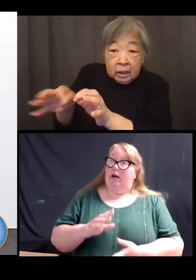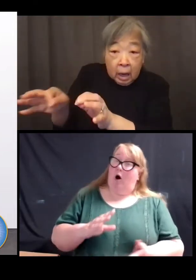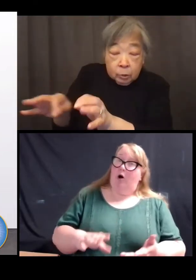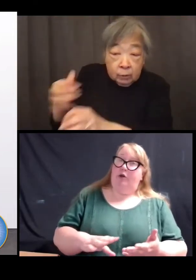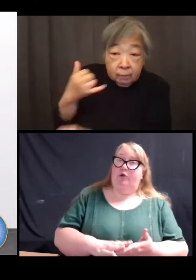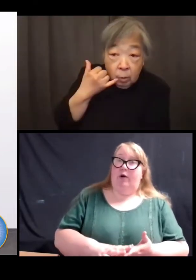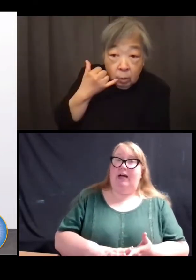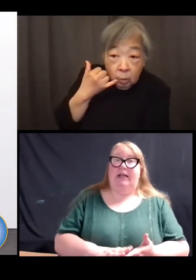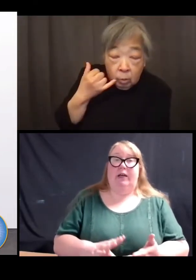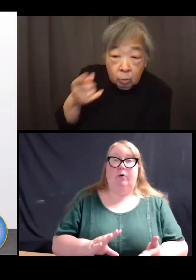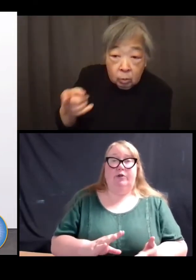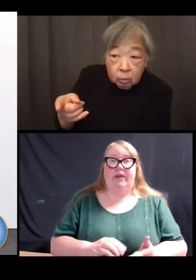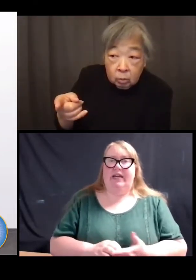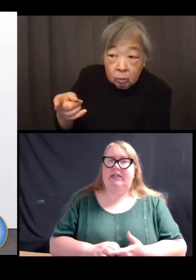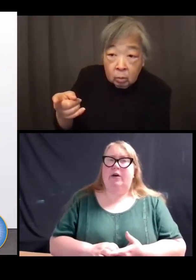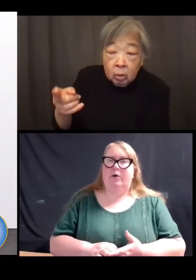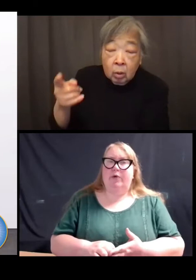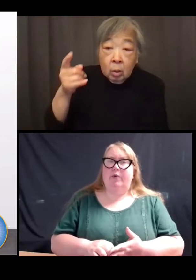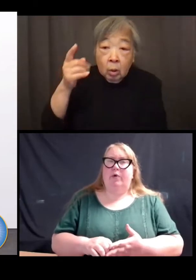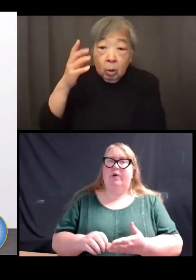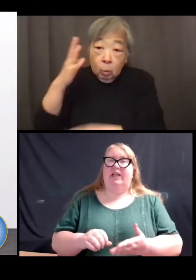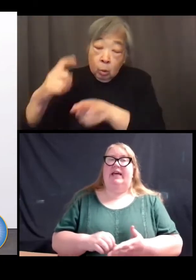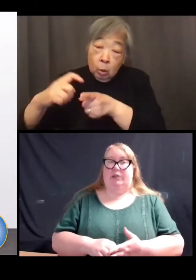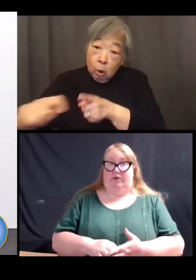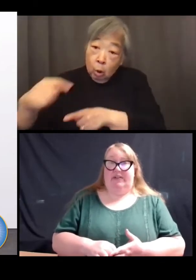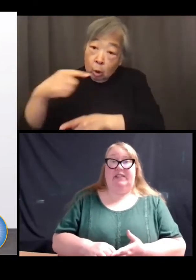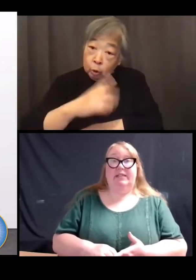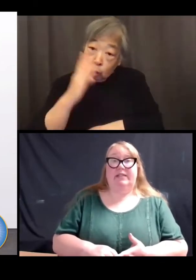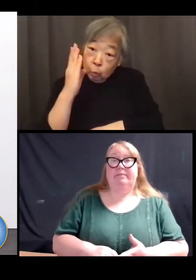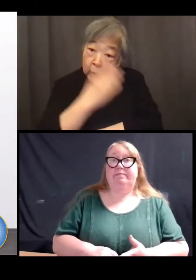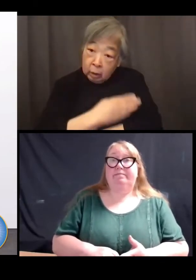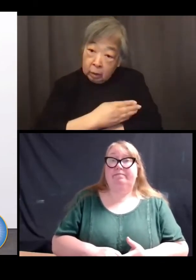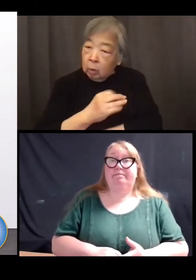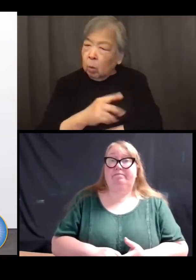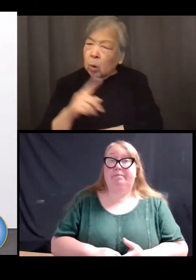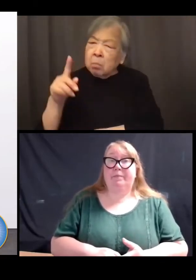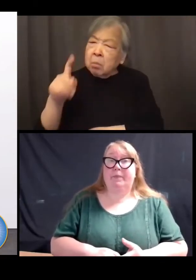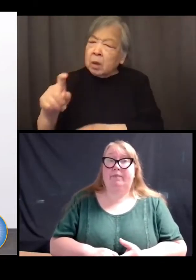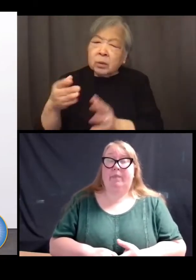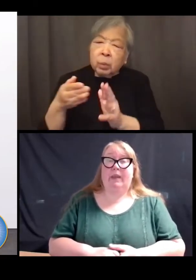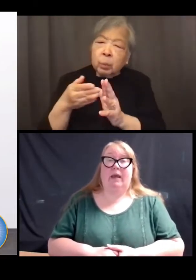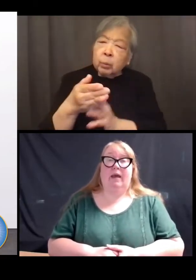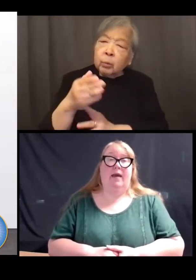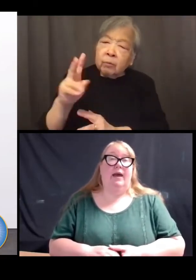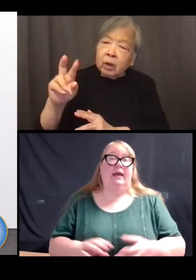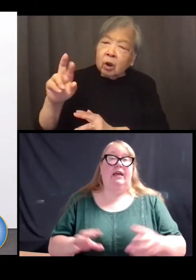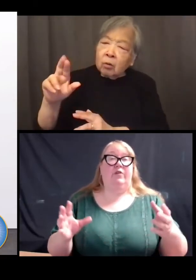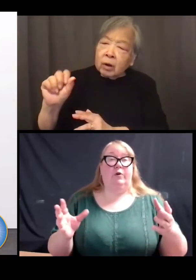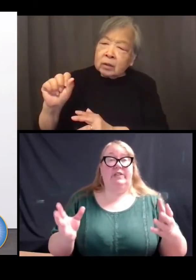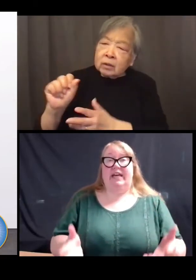going to call you directly or do they need to go through relay services If you are setting